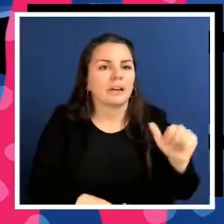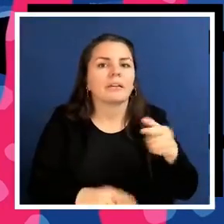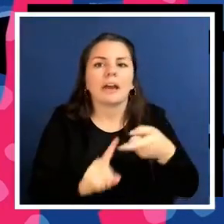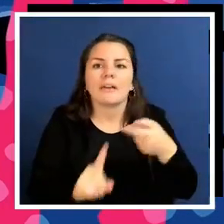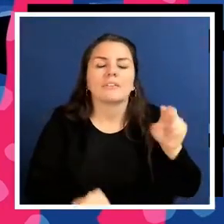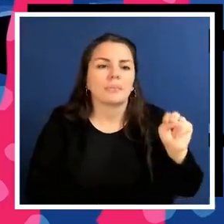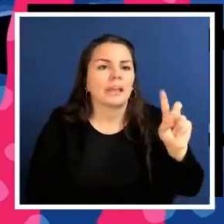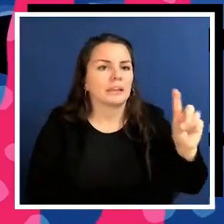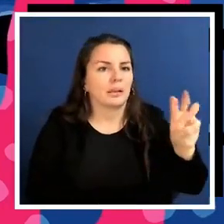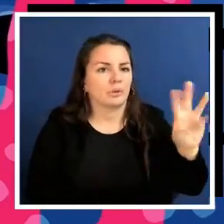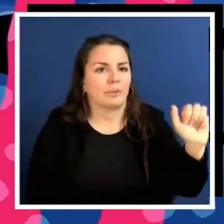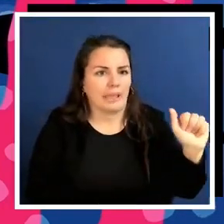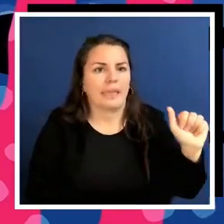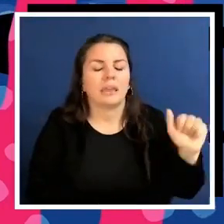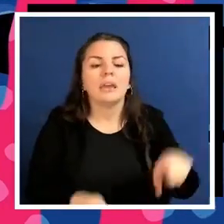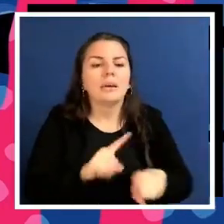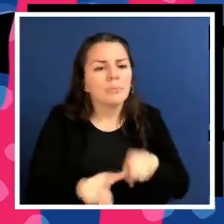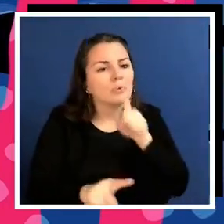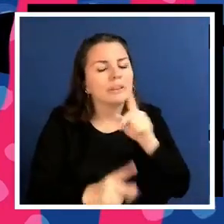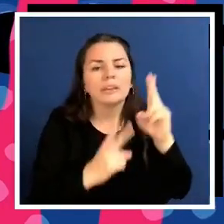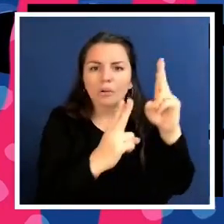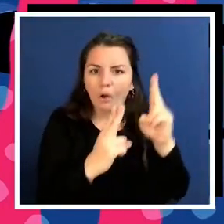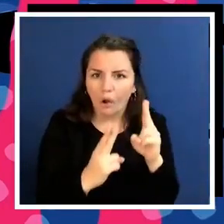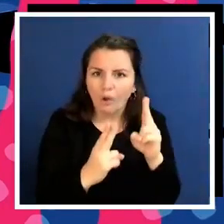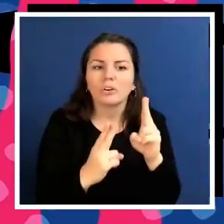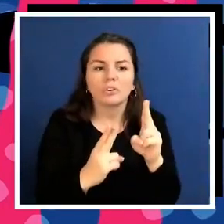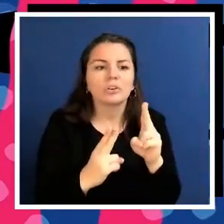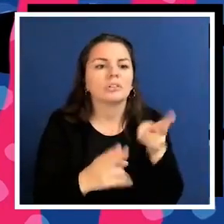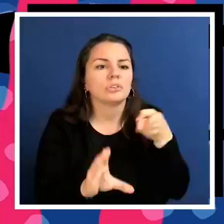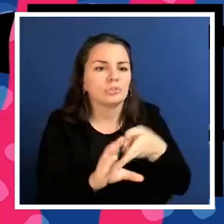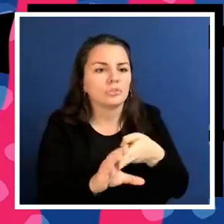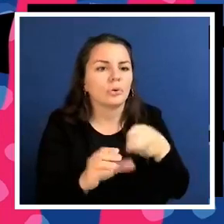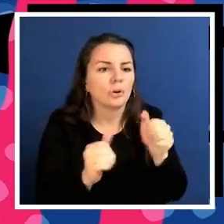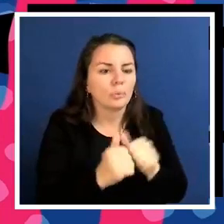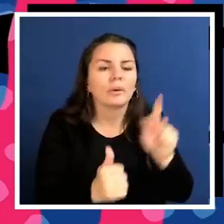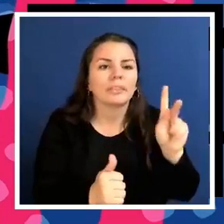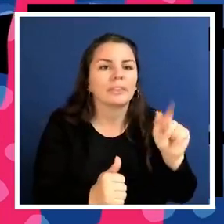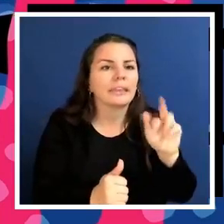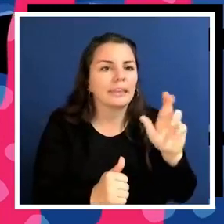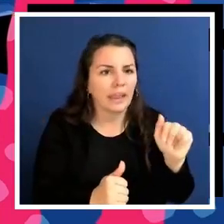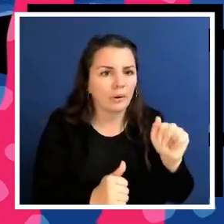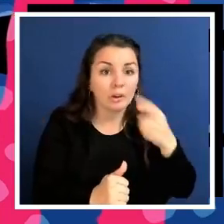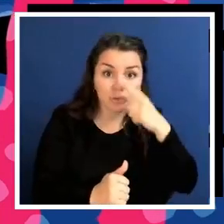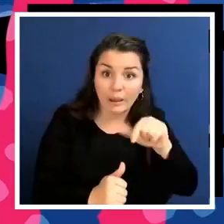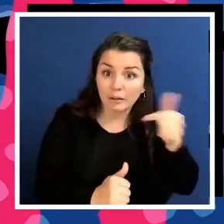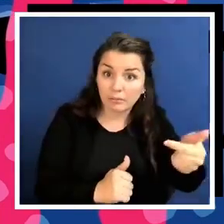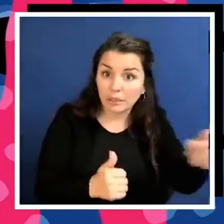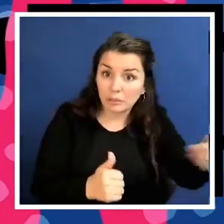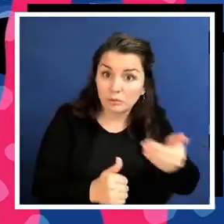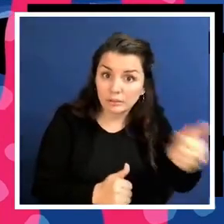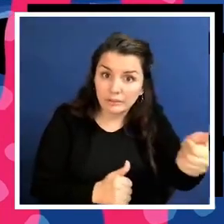WITH YOU.